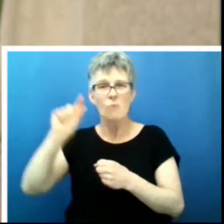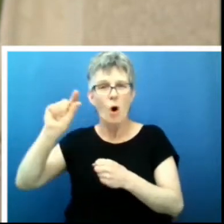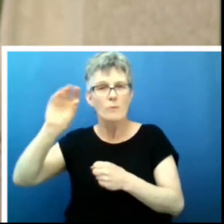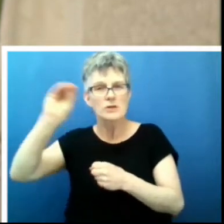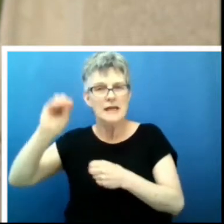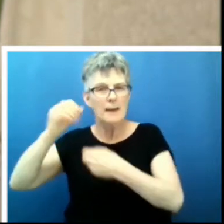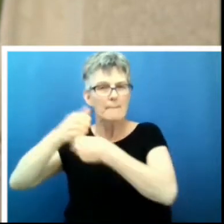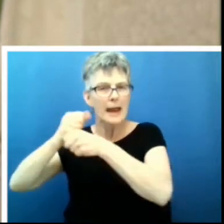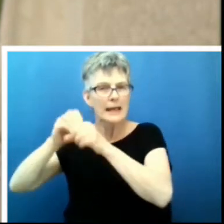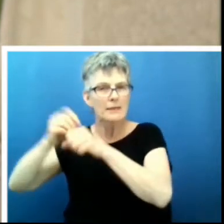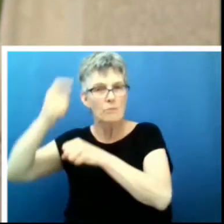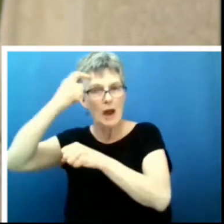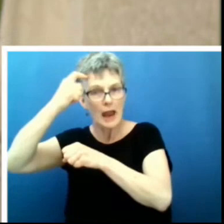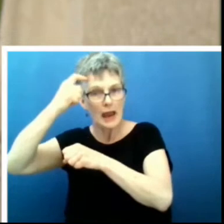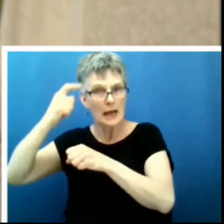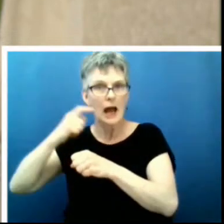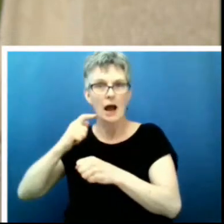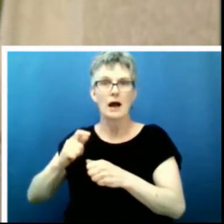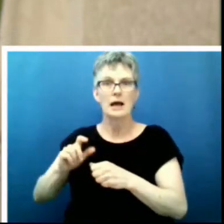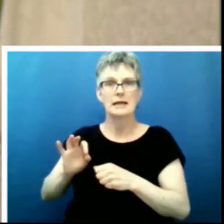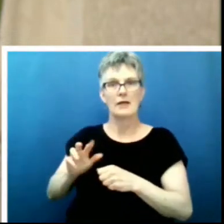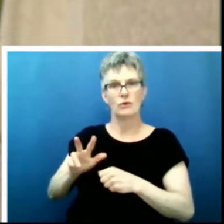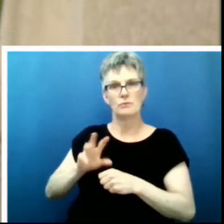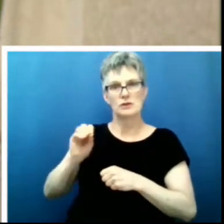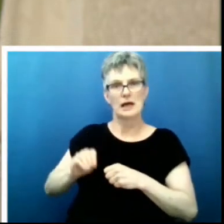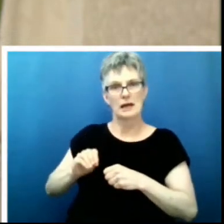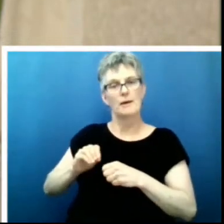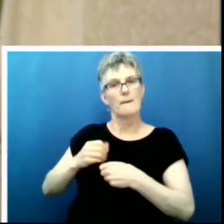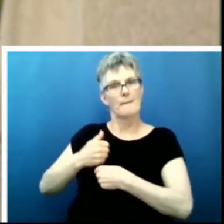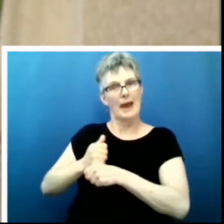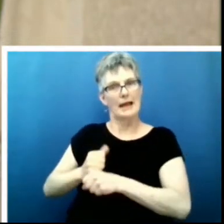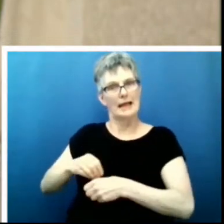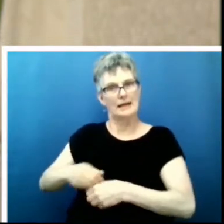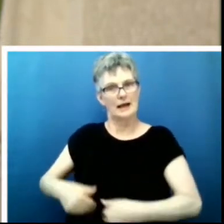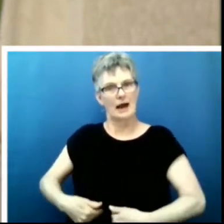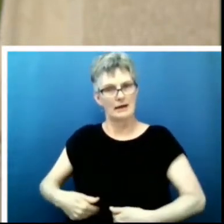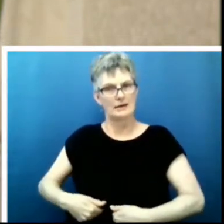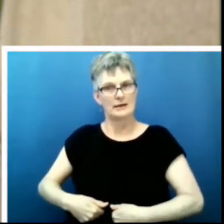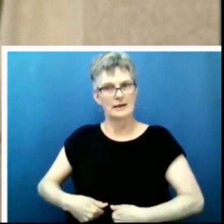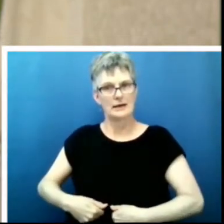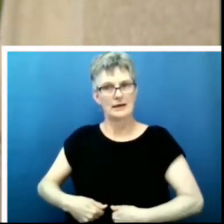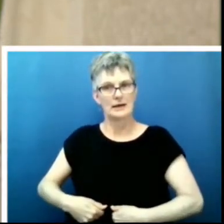Now what's happening as you feel that heat building up is a principle called water up, fire down.